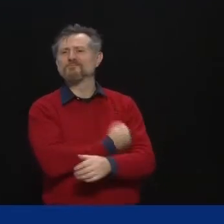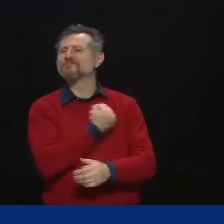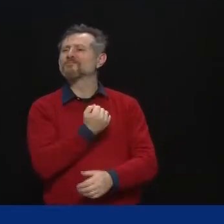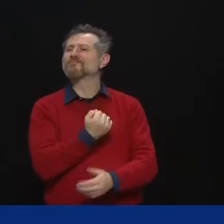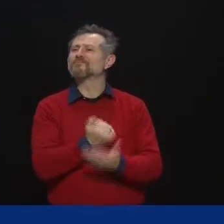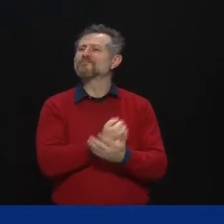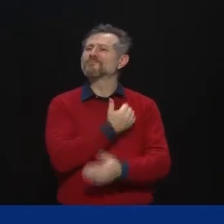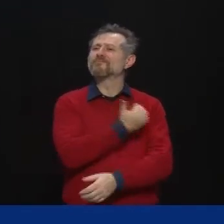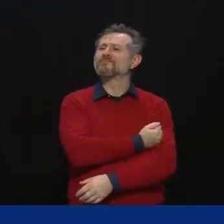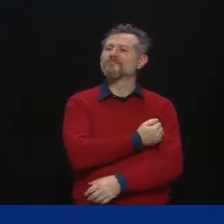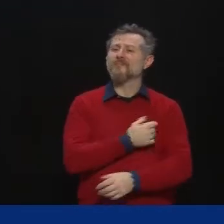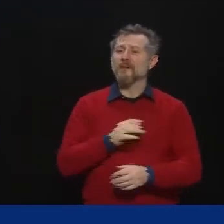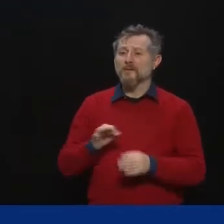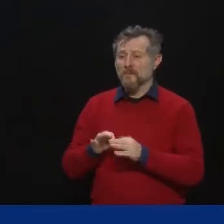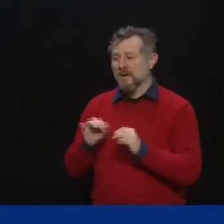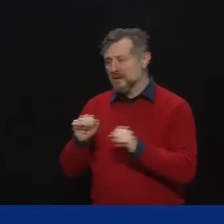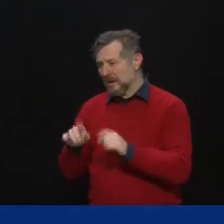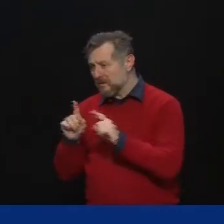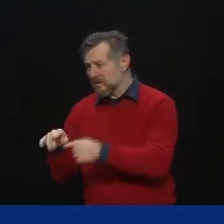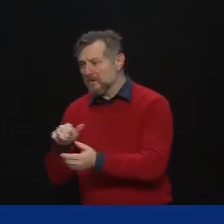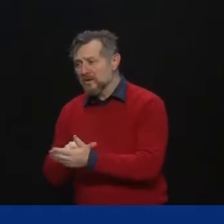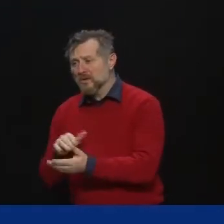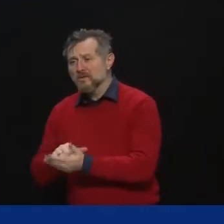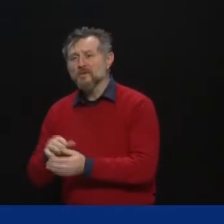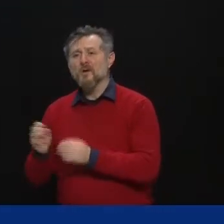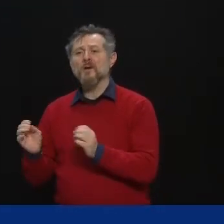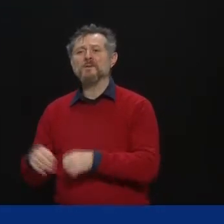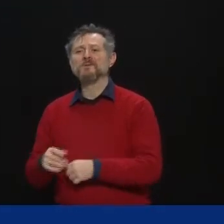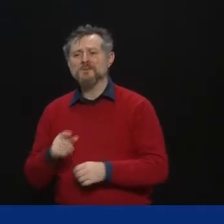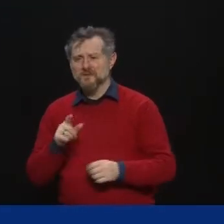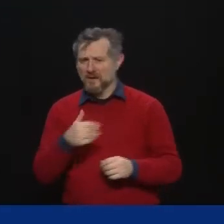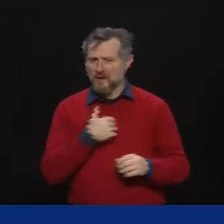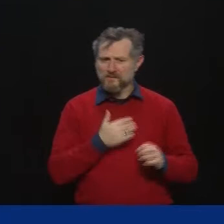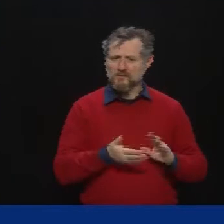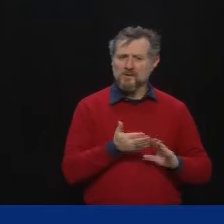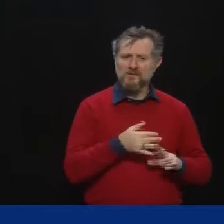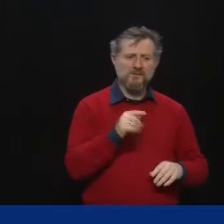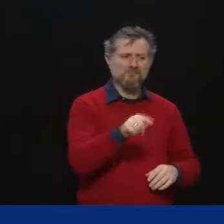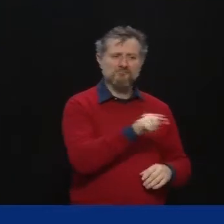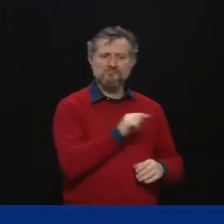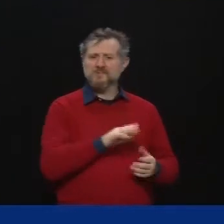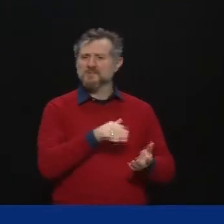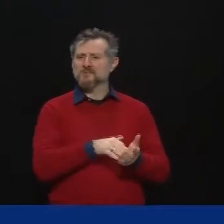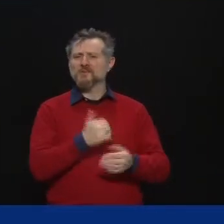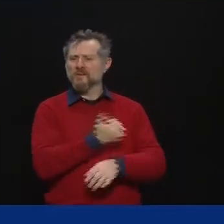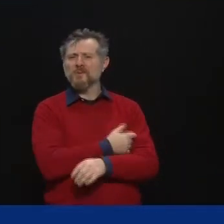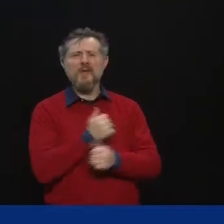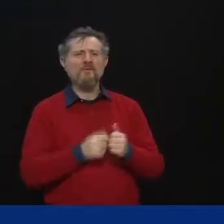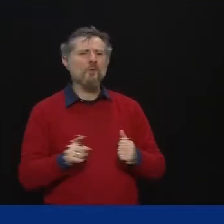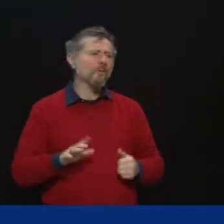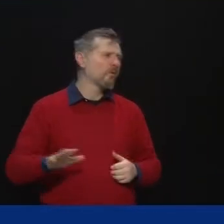SO MOM AND DAD, USE THIS HOLIDAY BREAK TO GO INTO ONE OF OUR EVER EXPANDING LOCATIONS, YOU KNOW,